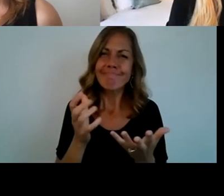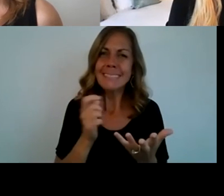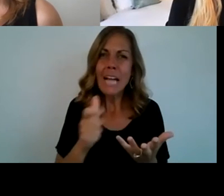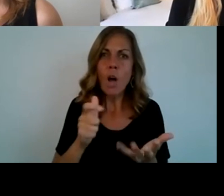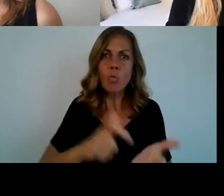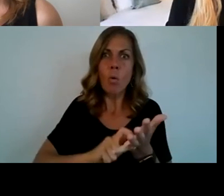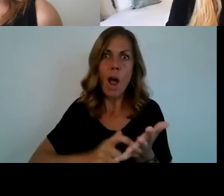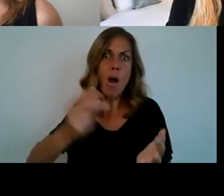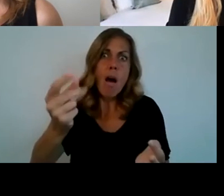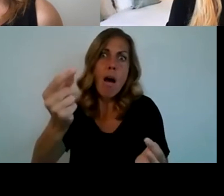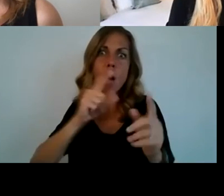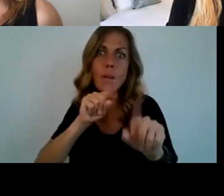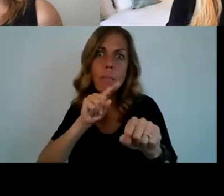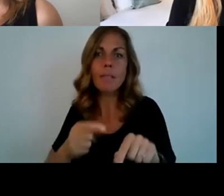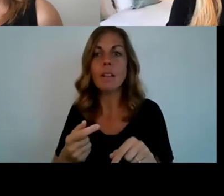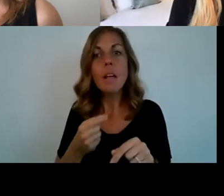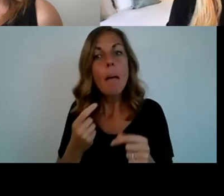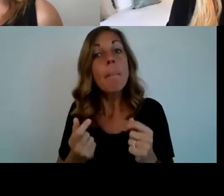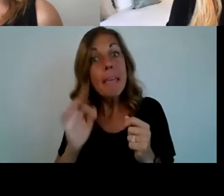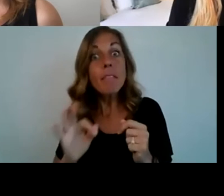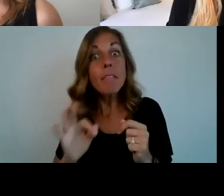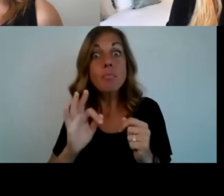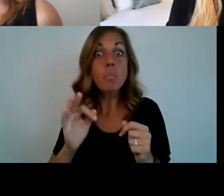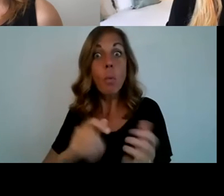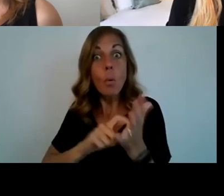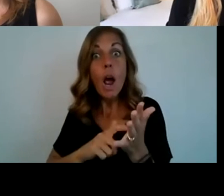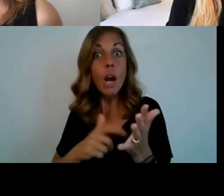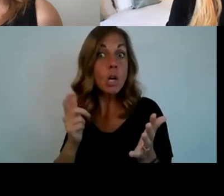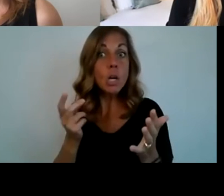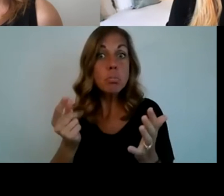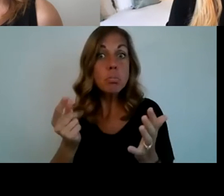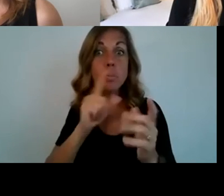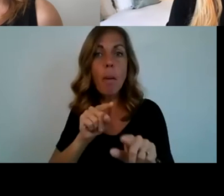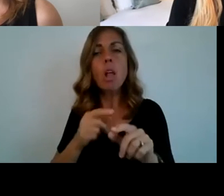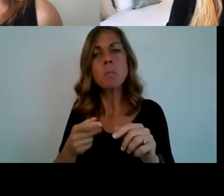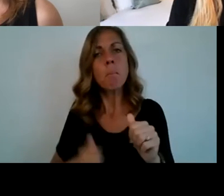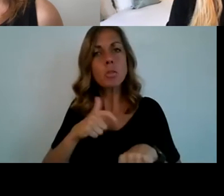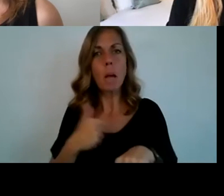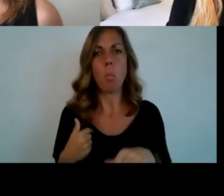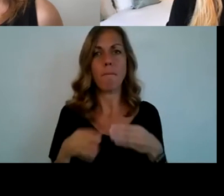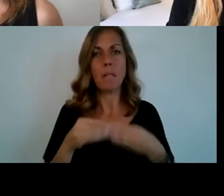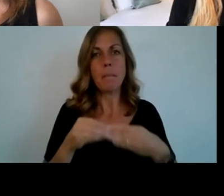And even when they happen, we are pretty flexible thanks to software. But I do hope that as